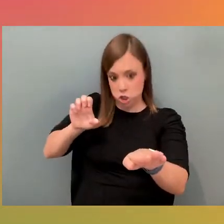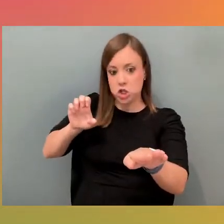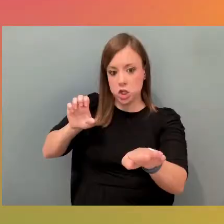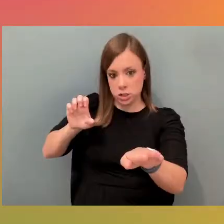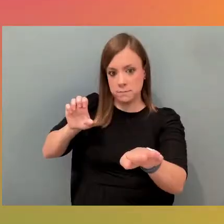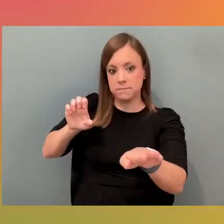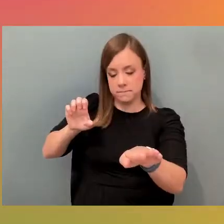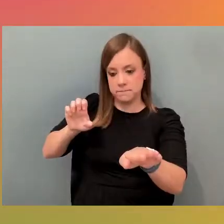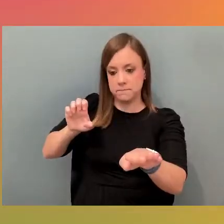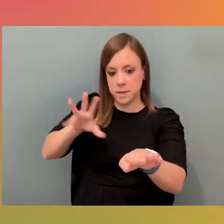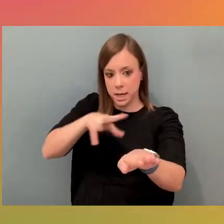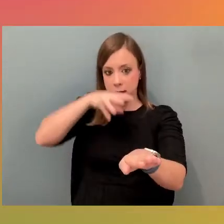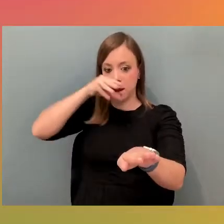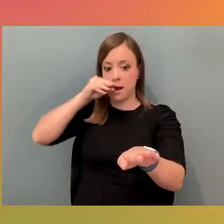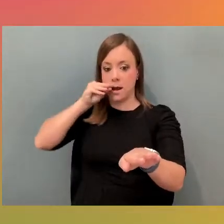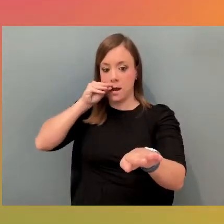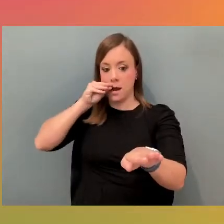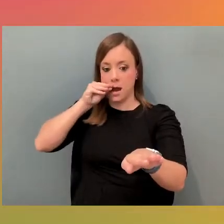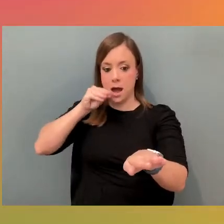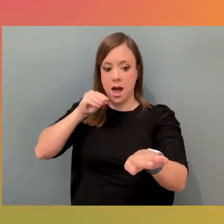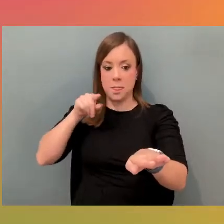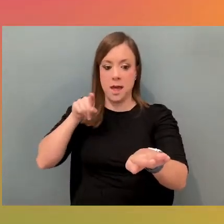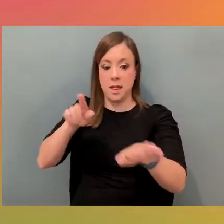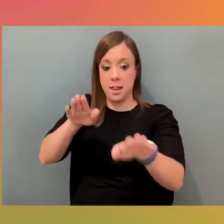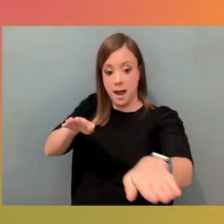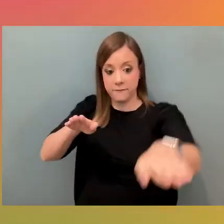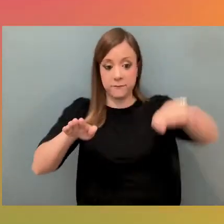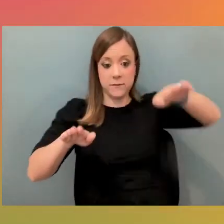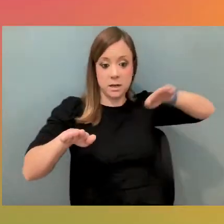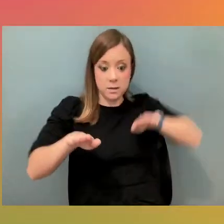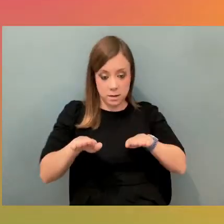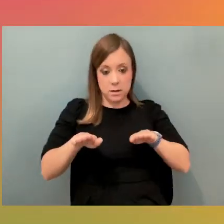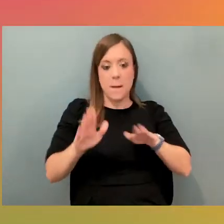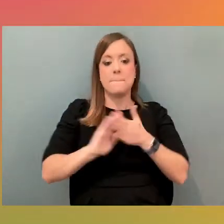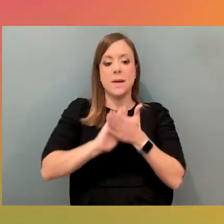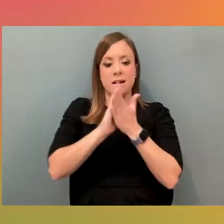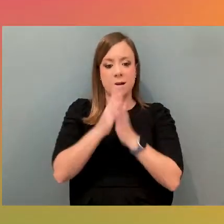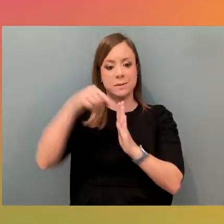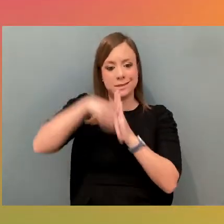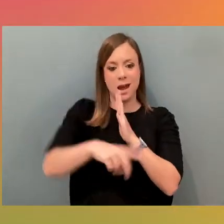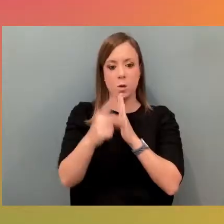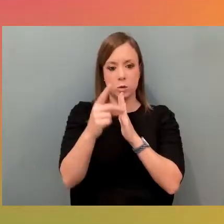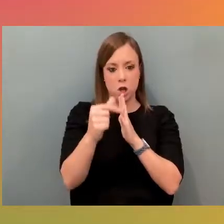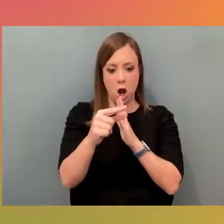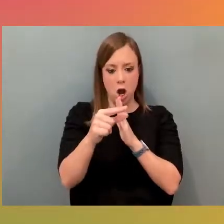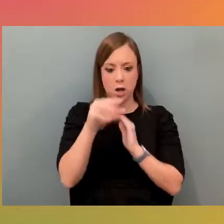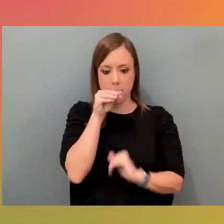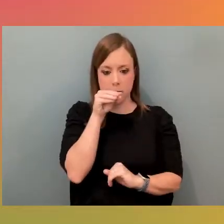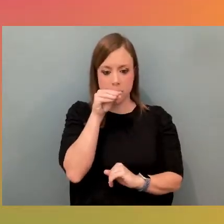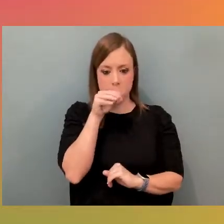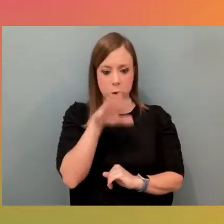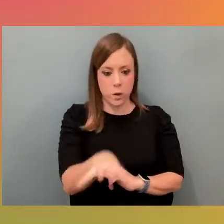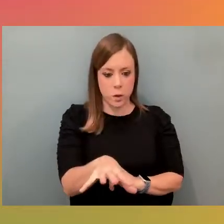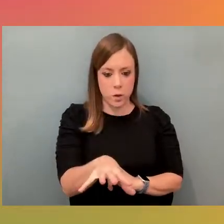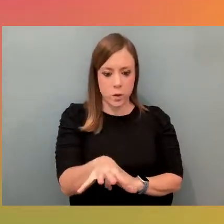THE RIGHT FOOT BACK LUNGS LUNG, INHALE.